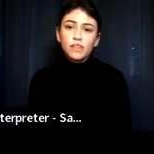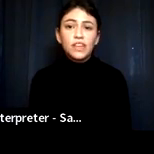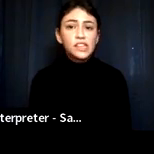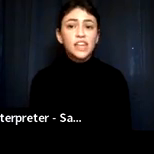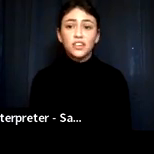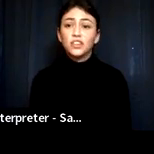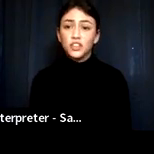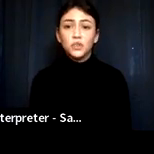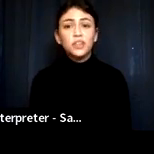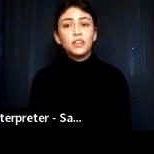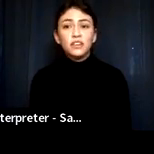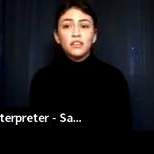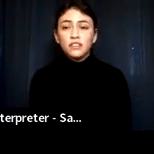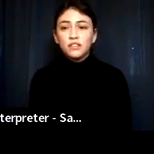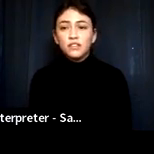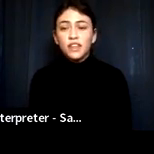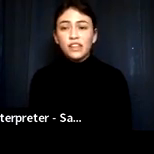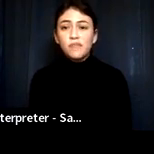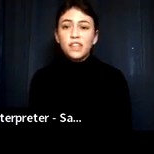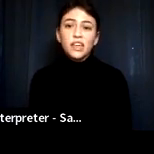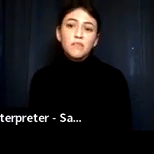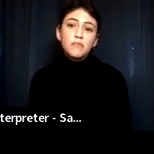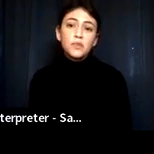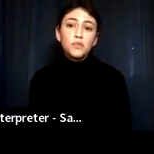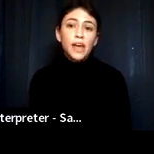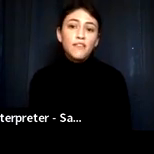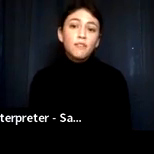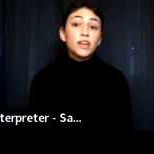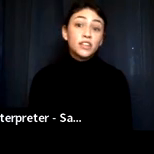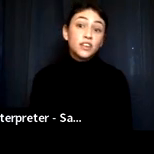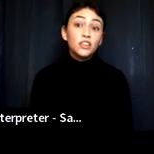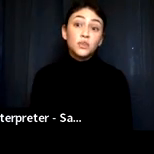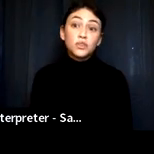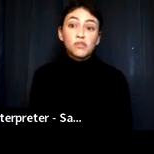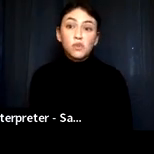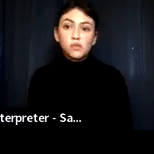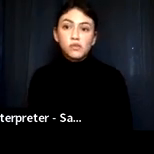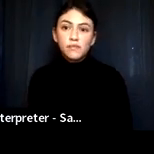That's a technical issue. And that's something that can be improved by having better technology with our schools.